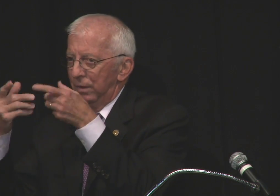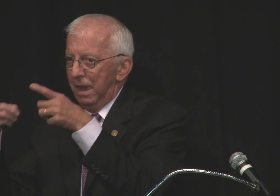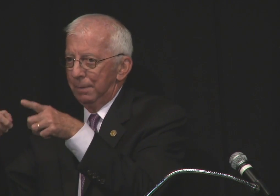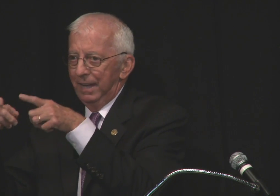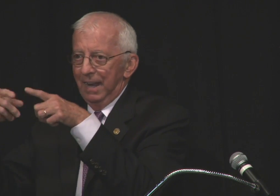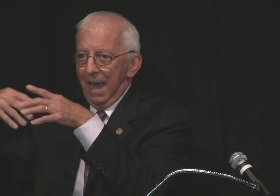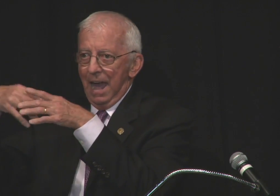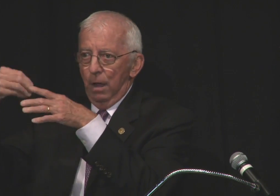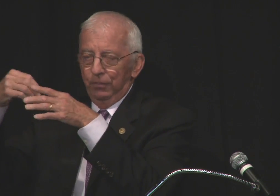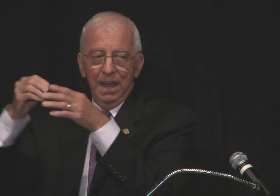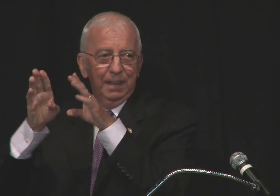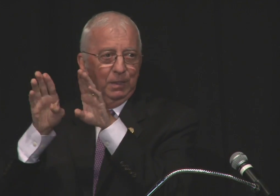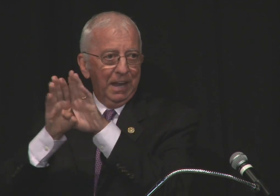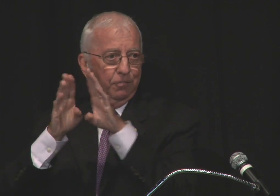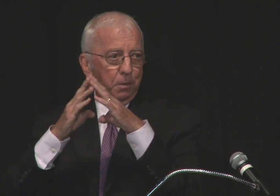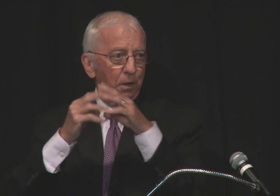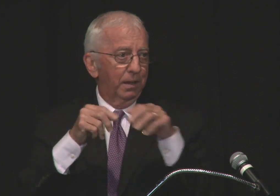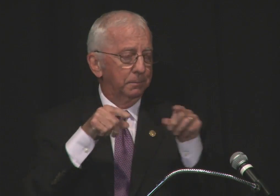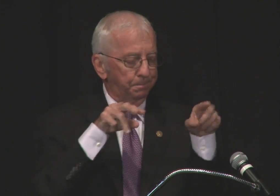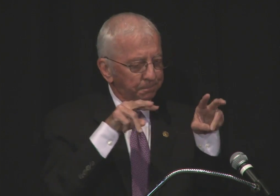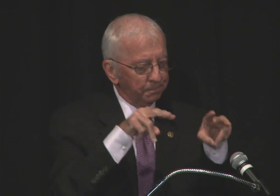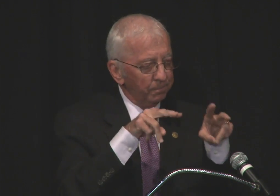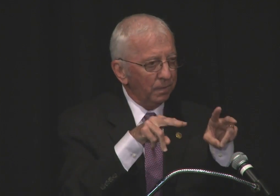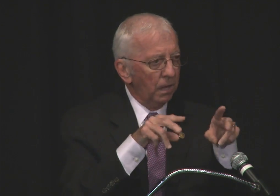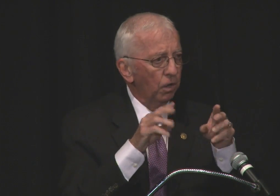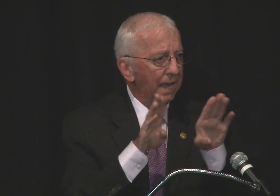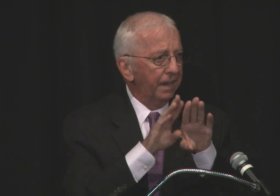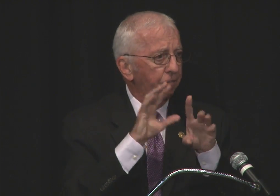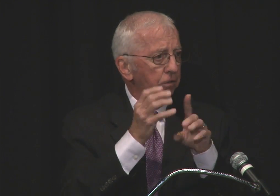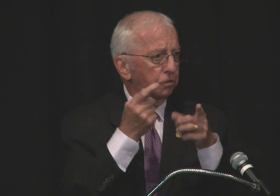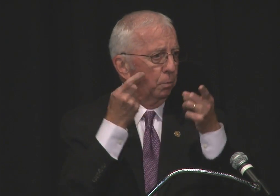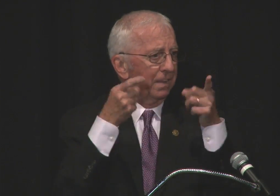what's happening outside the deaf community. Look at deaf culture,